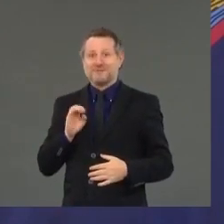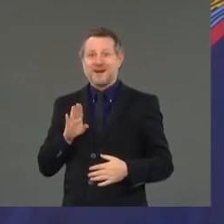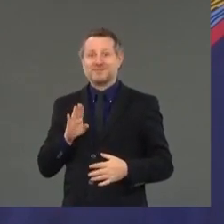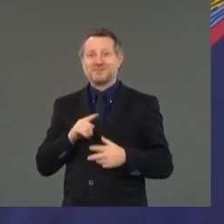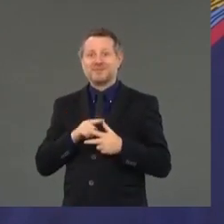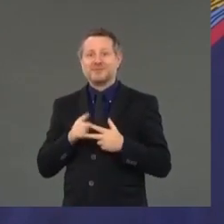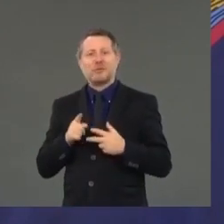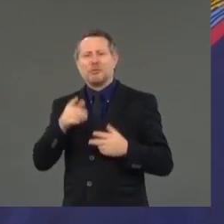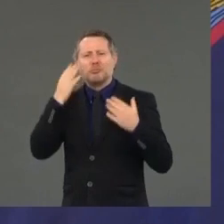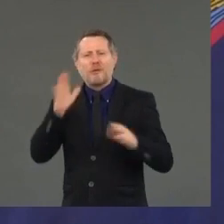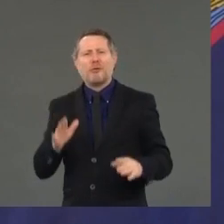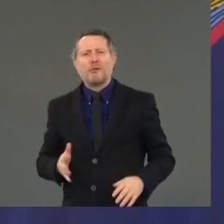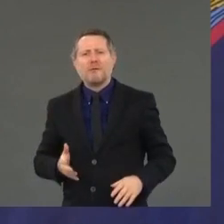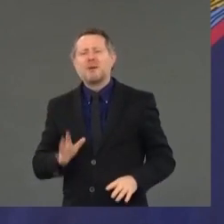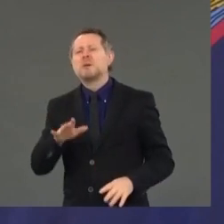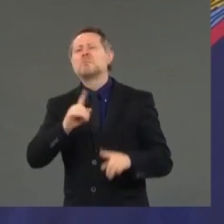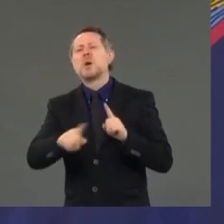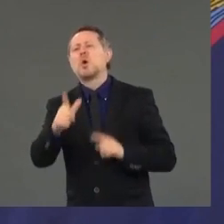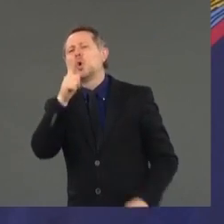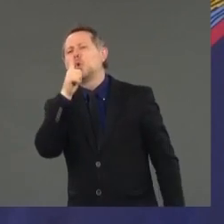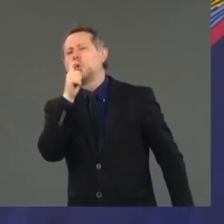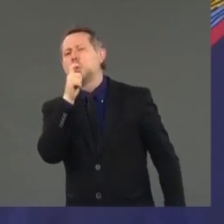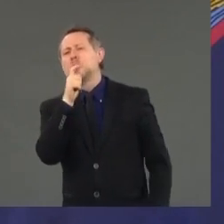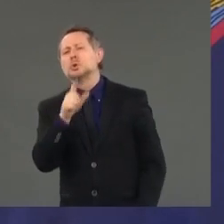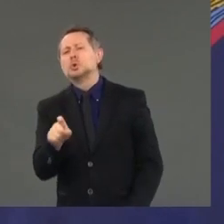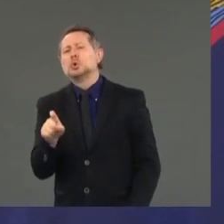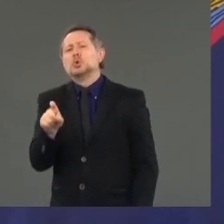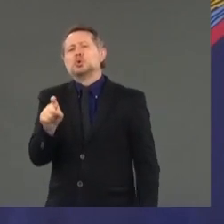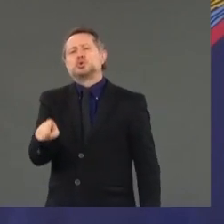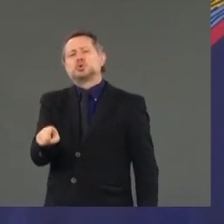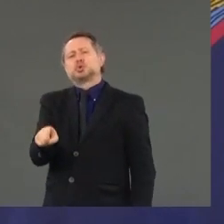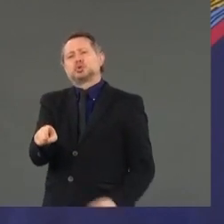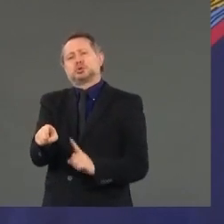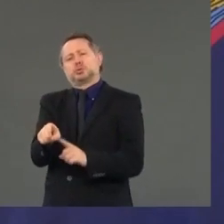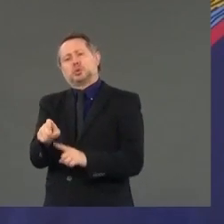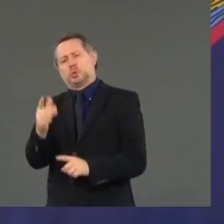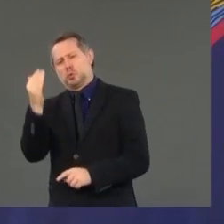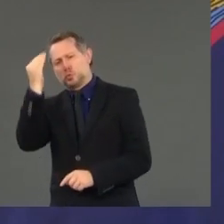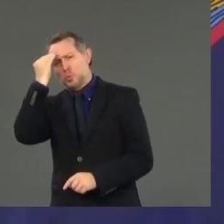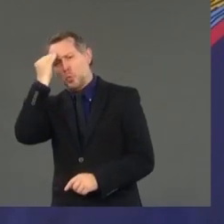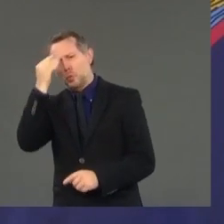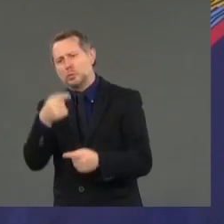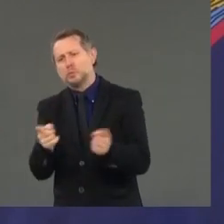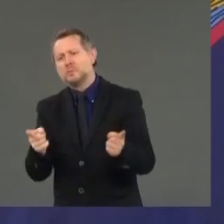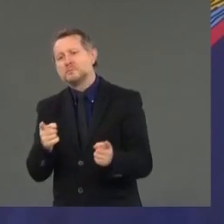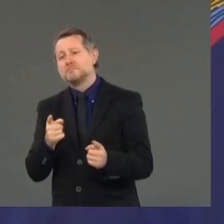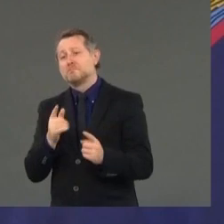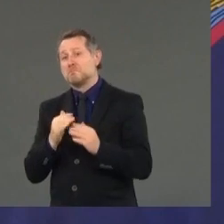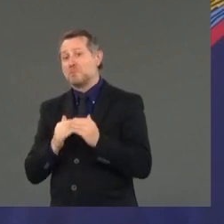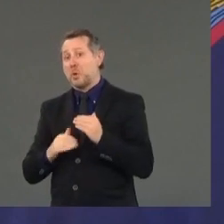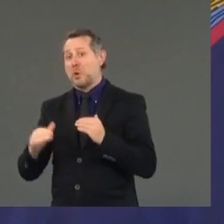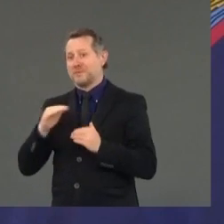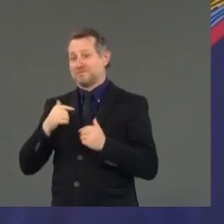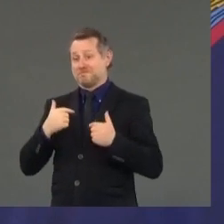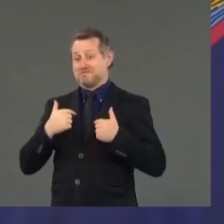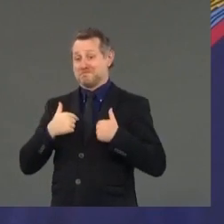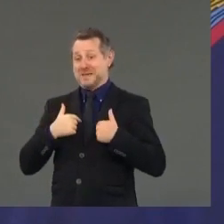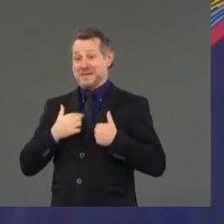HERE JANUARY, FEBRUARY, MARCH.